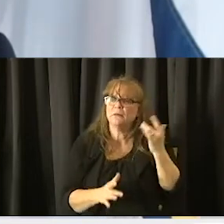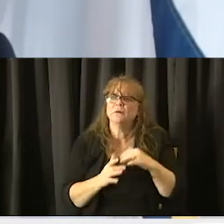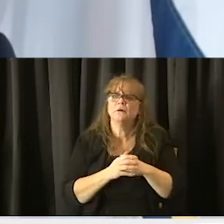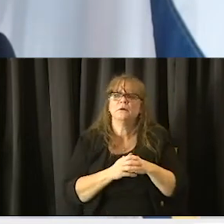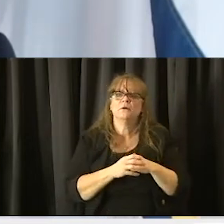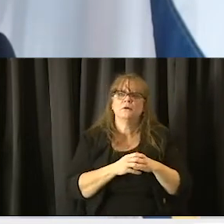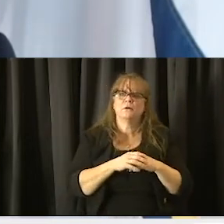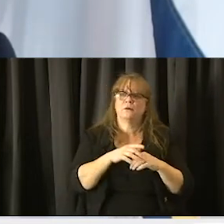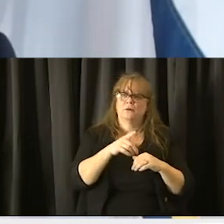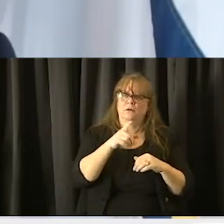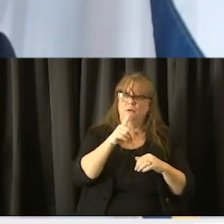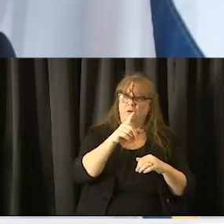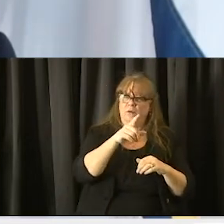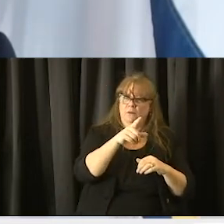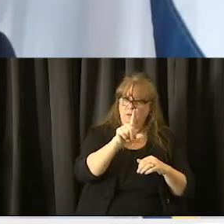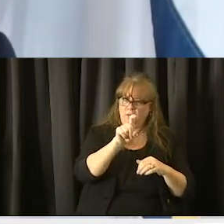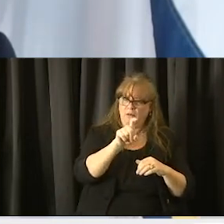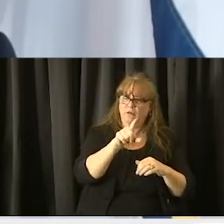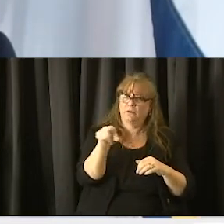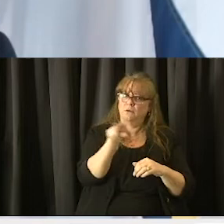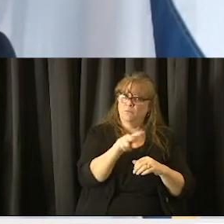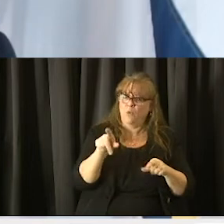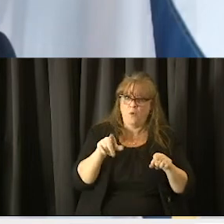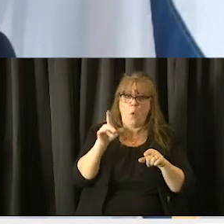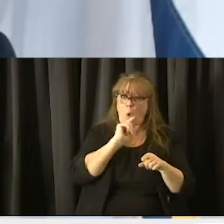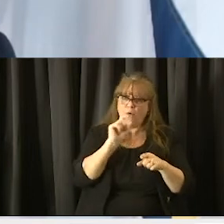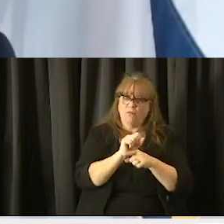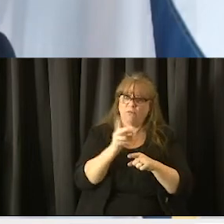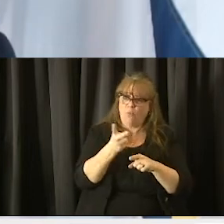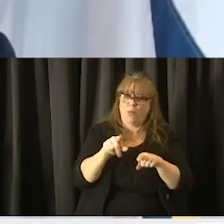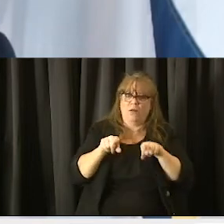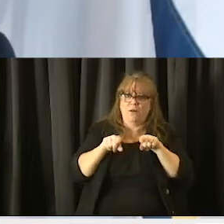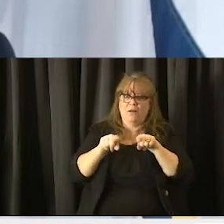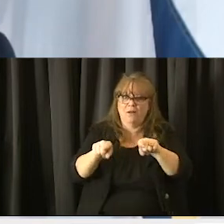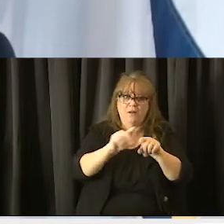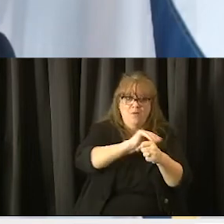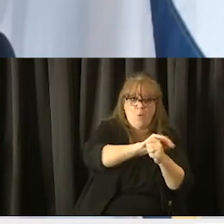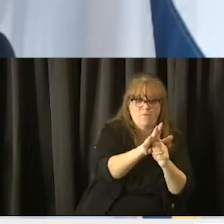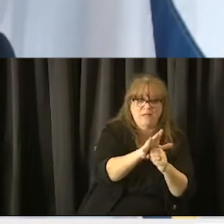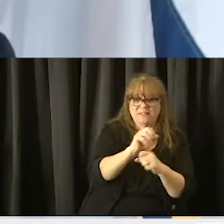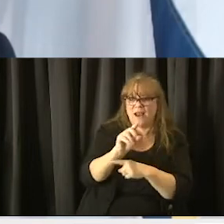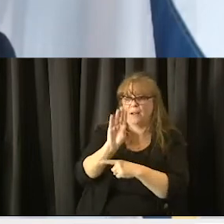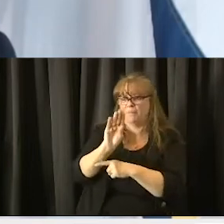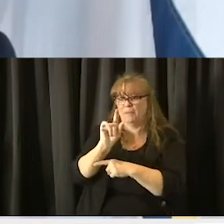is that something we know yet for example does it spread the same way and second can